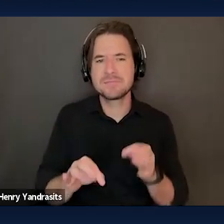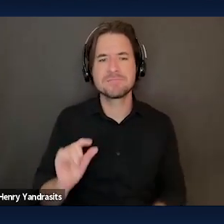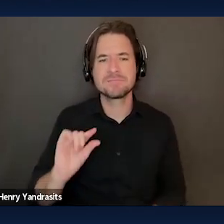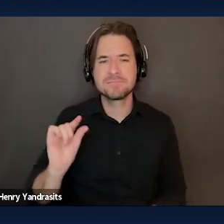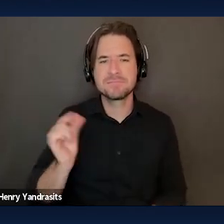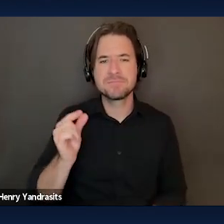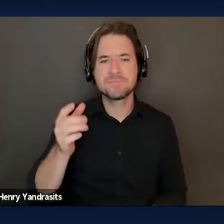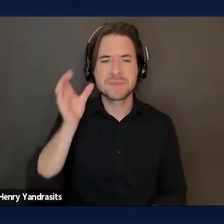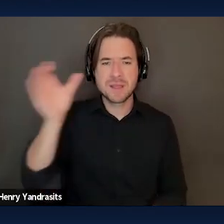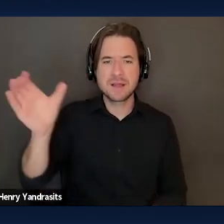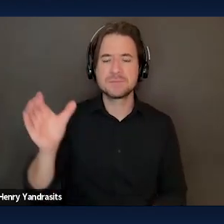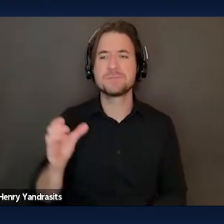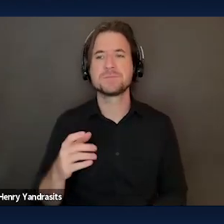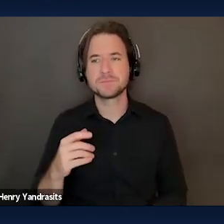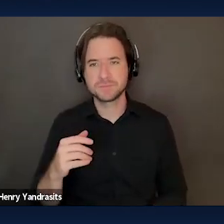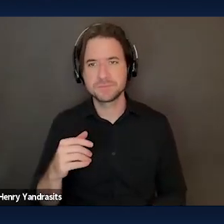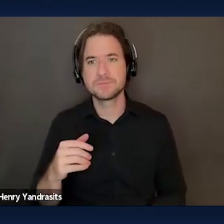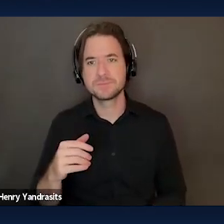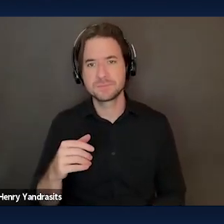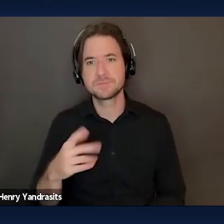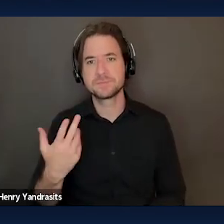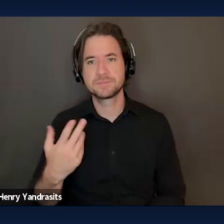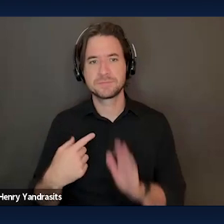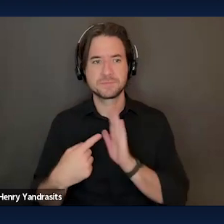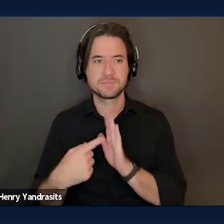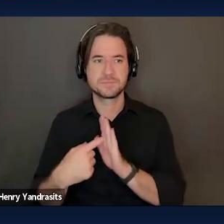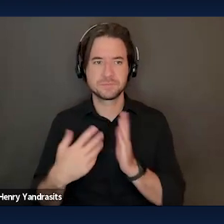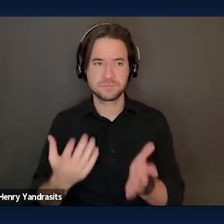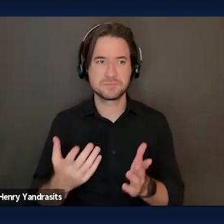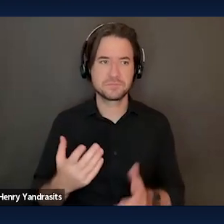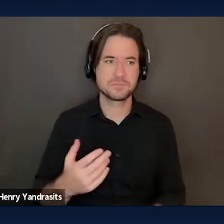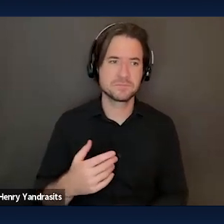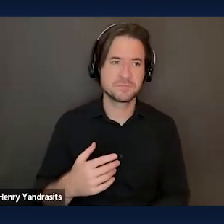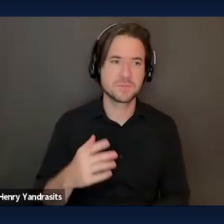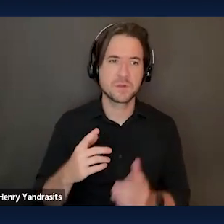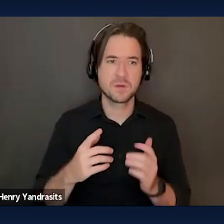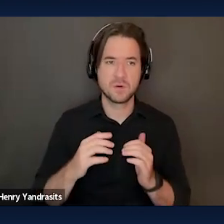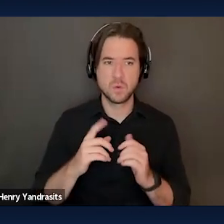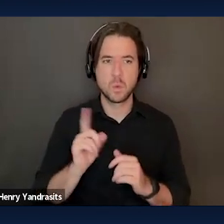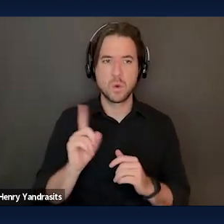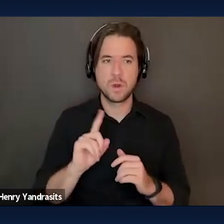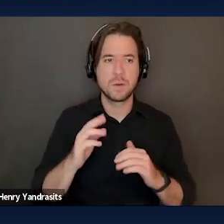concept, and an example in Ovid Medline, where it was built out richly.